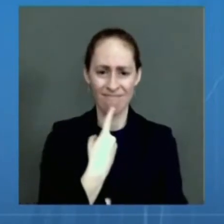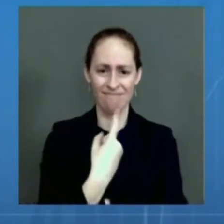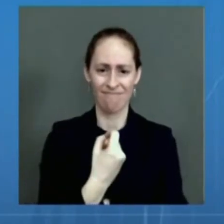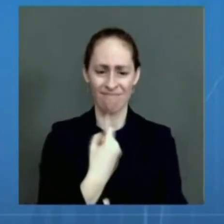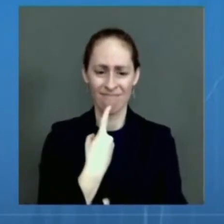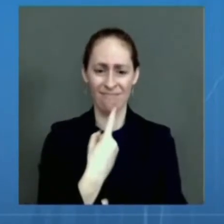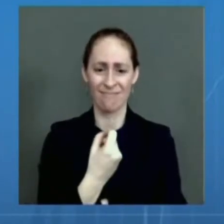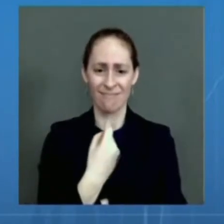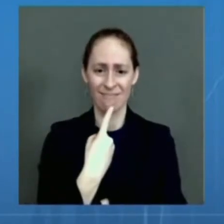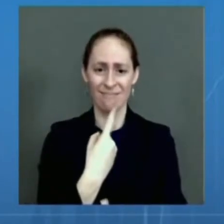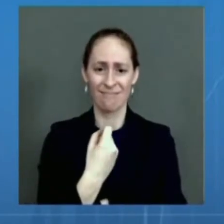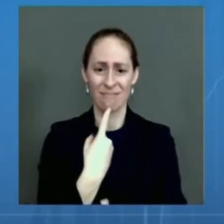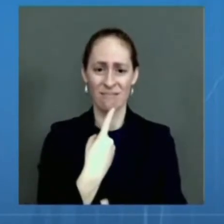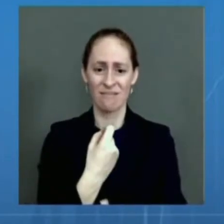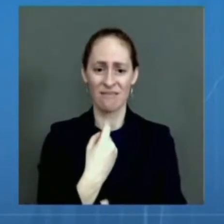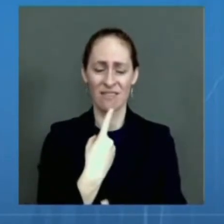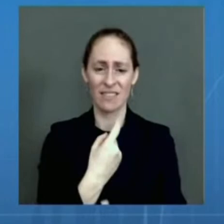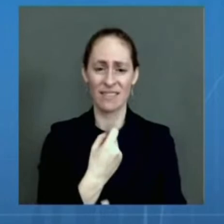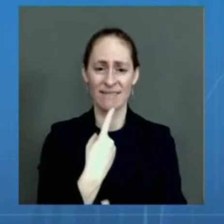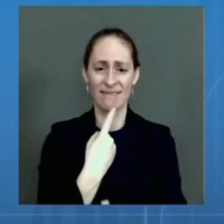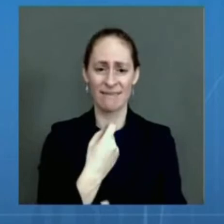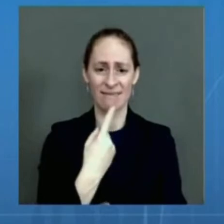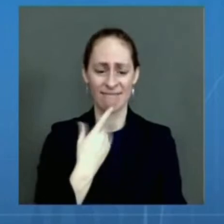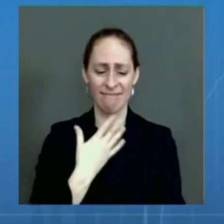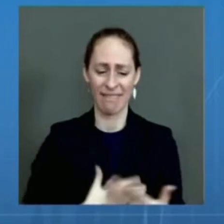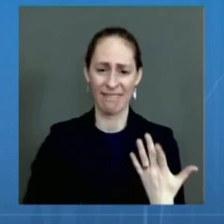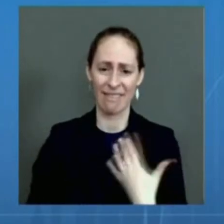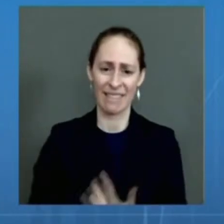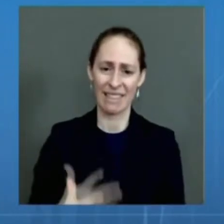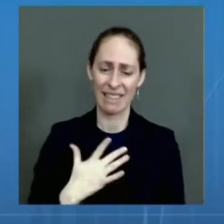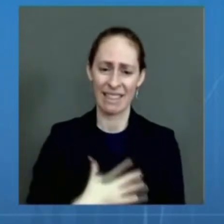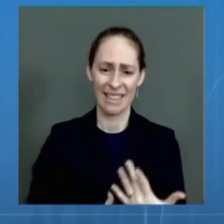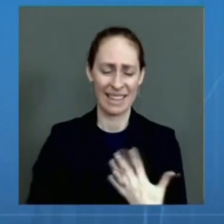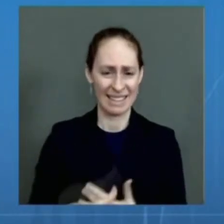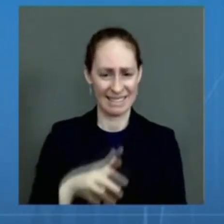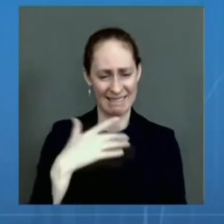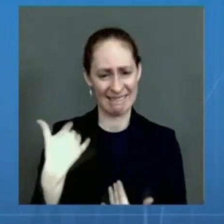THE ANTI BODY LEVELS IS VERY